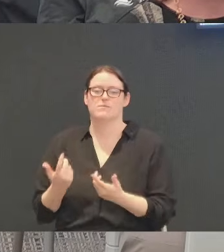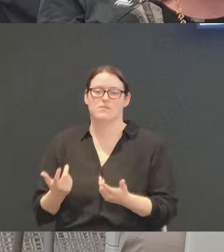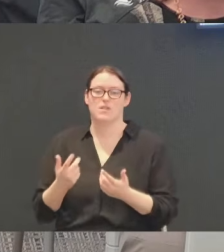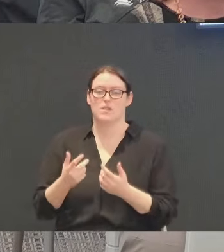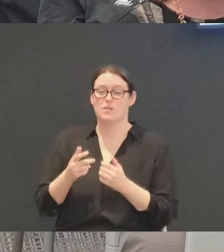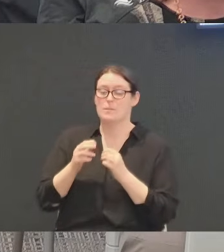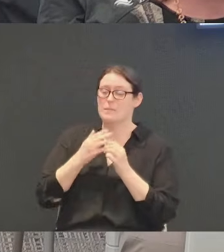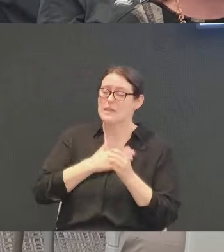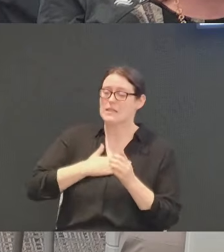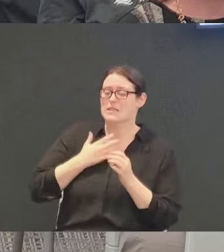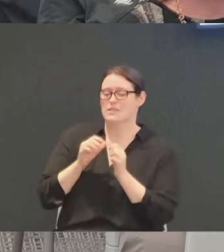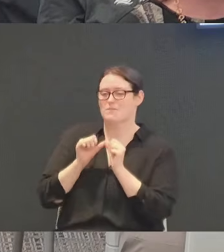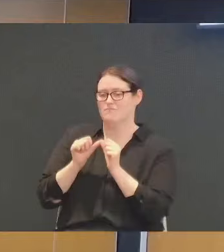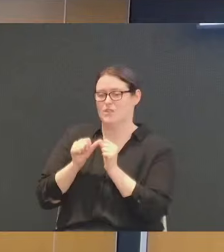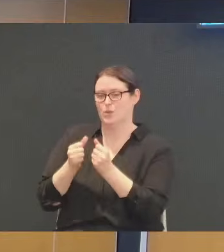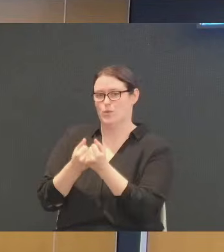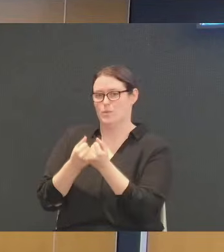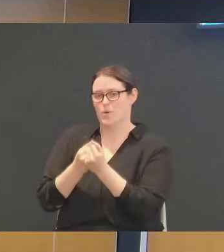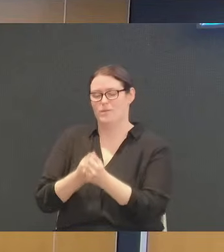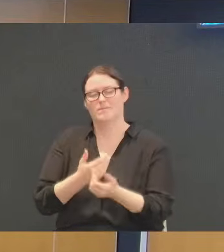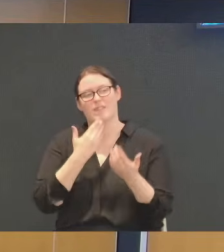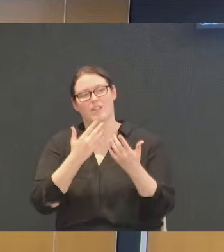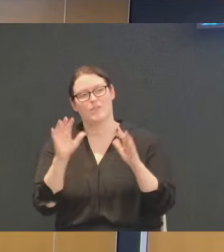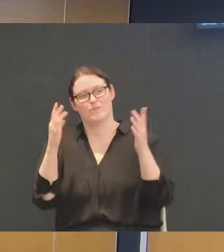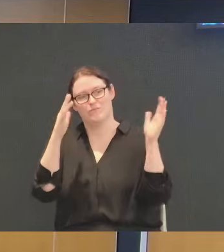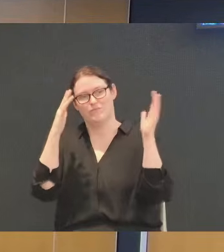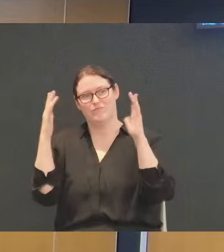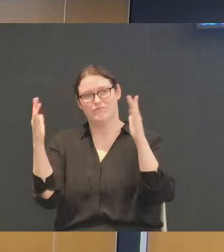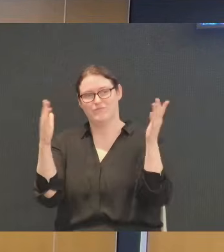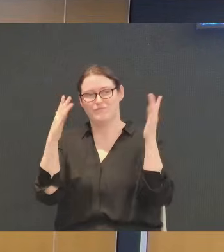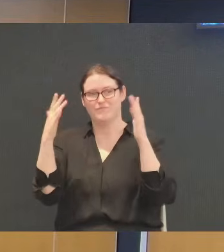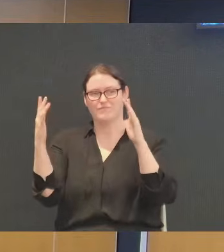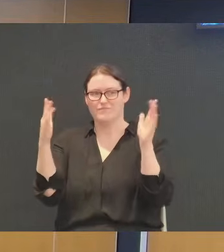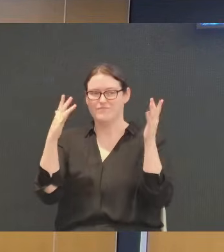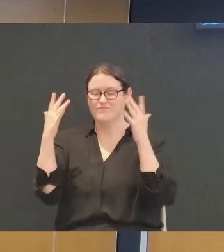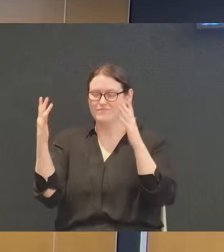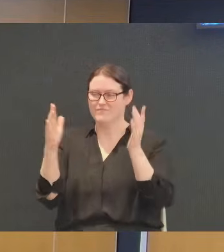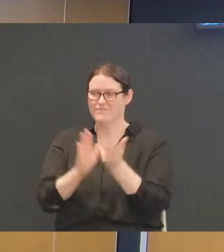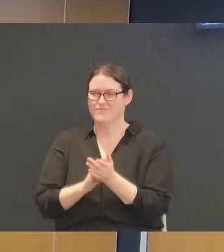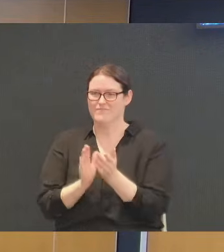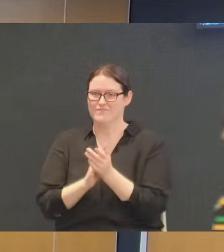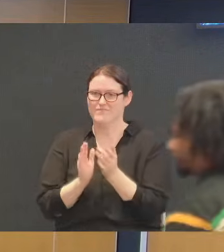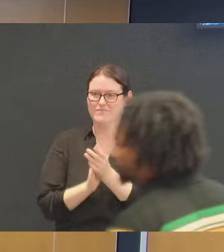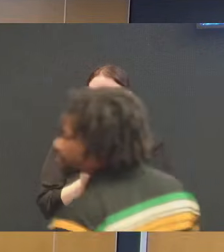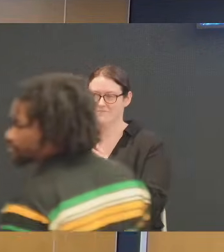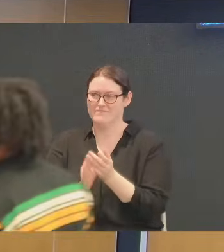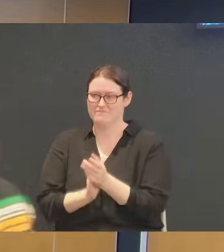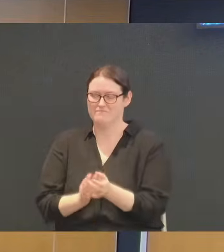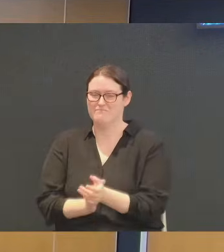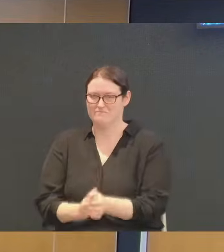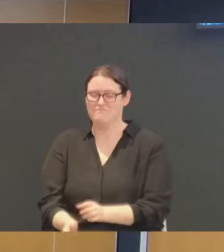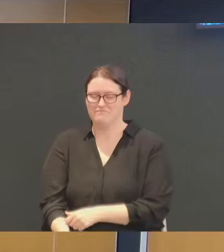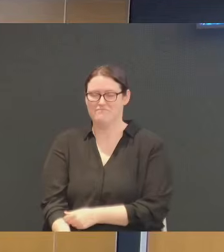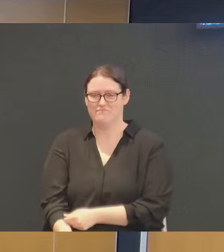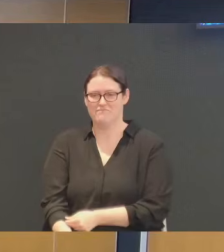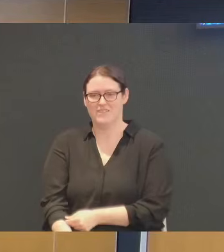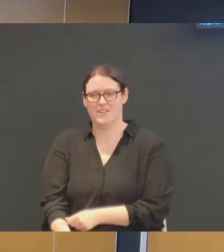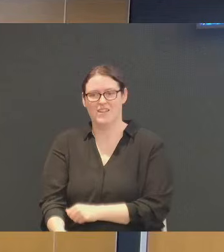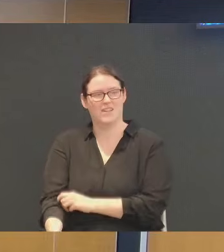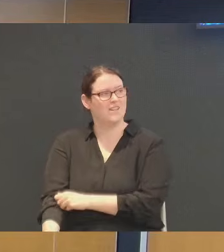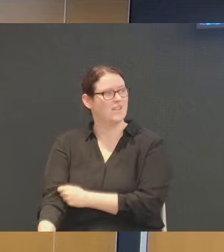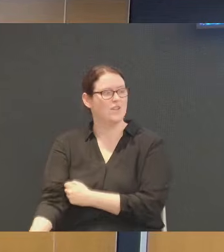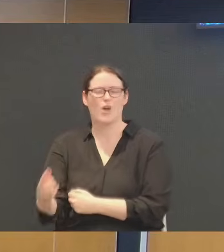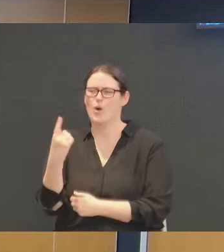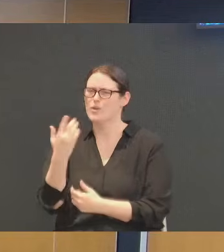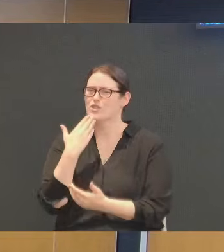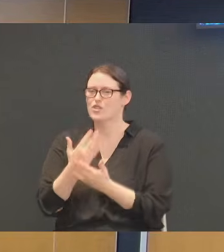service levy. Thank you. Thank you so much. Always good to hear those who have lived